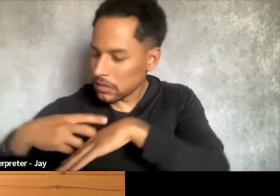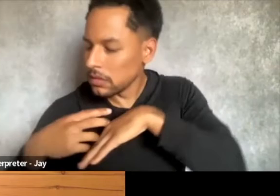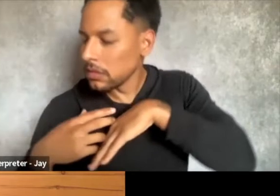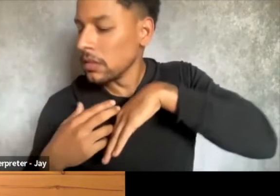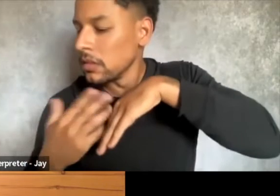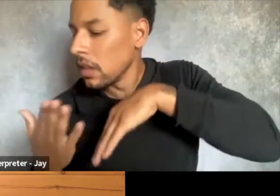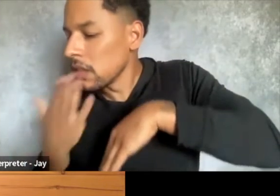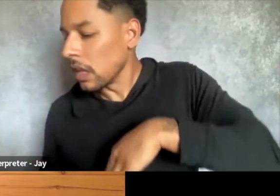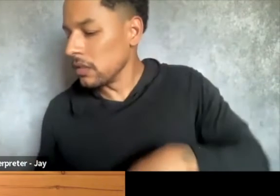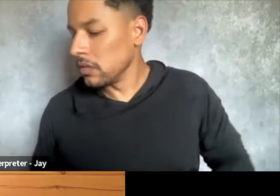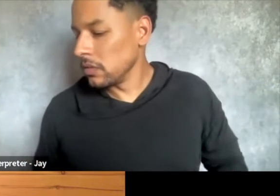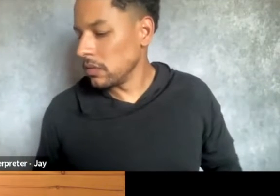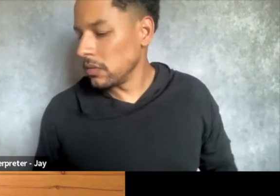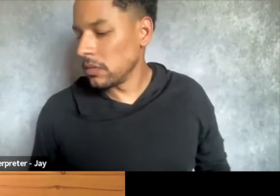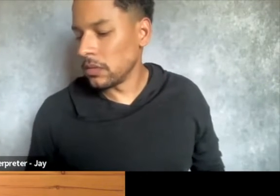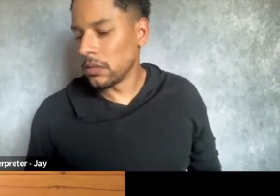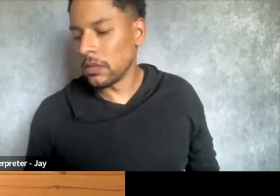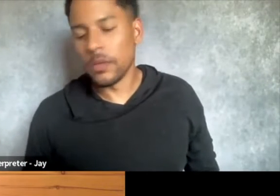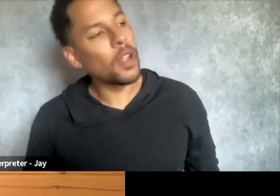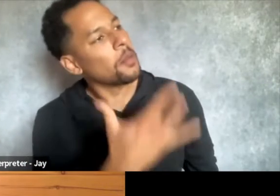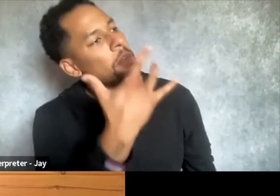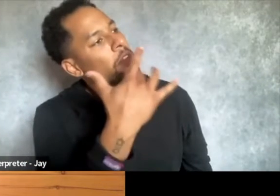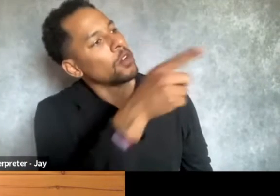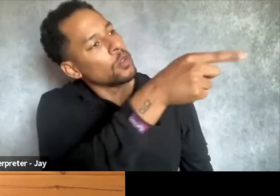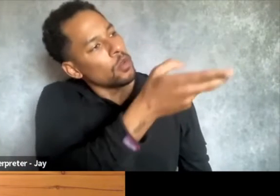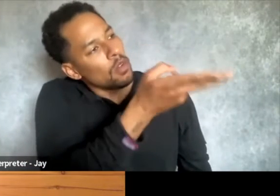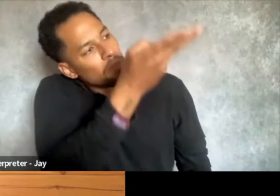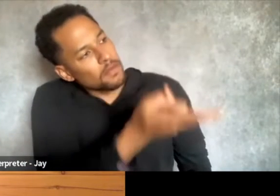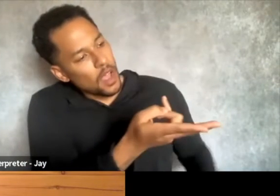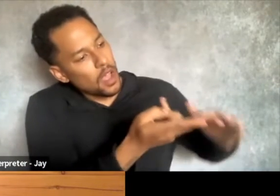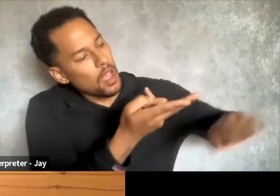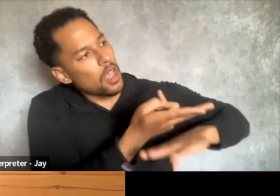I'd rather have you flat on your back.